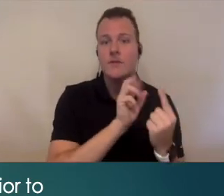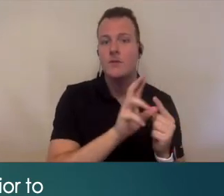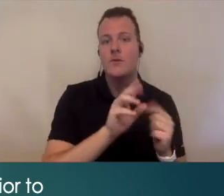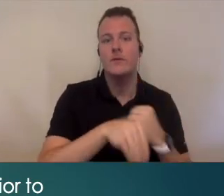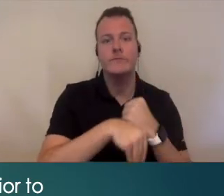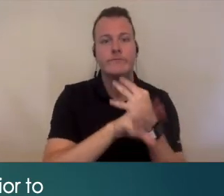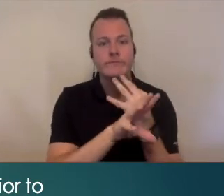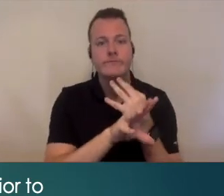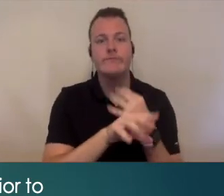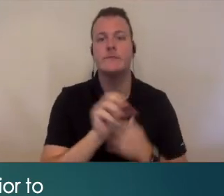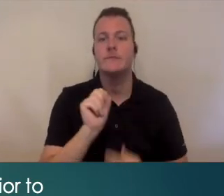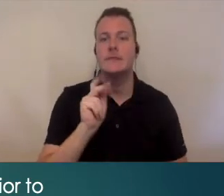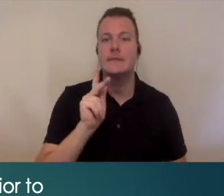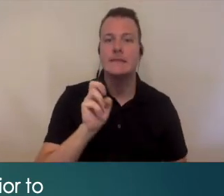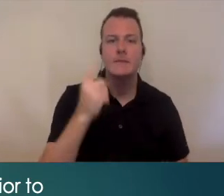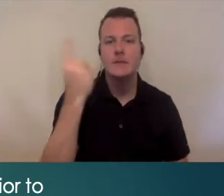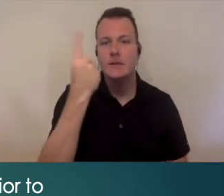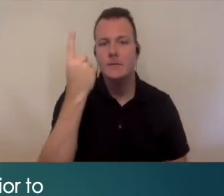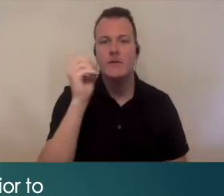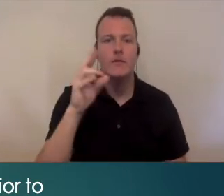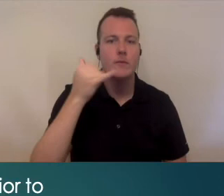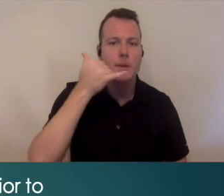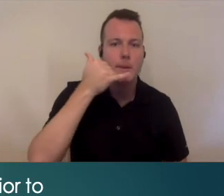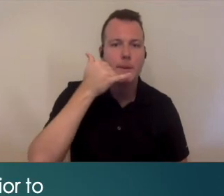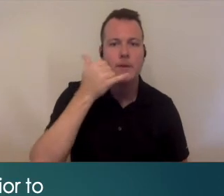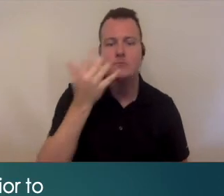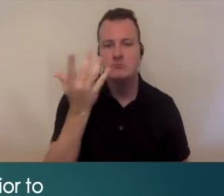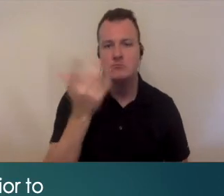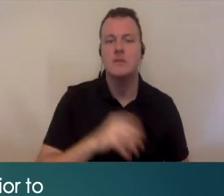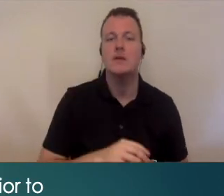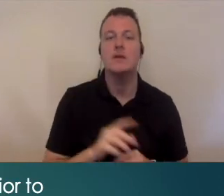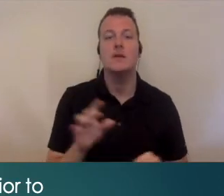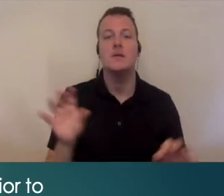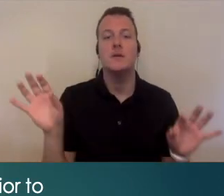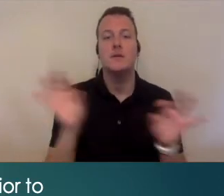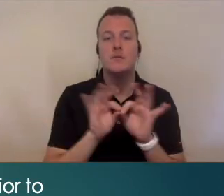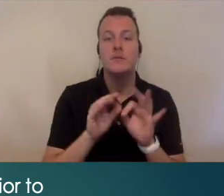videoconference, or on the phone. And one thing to keep in mind, even bad